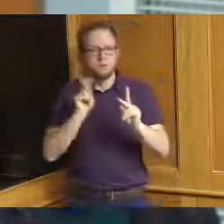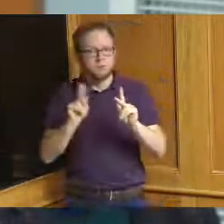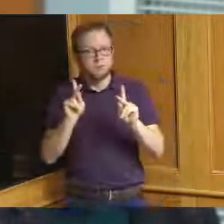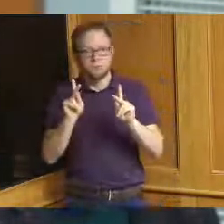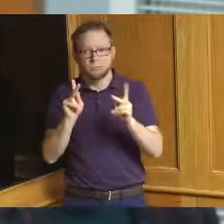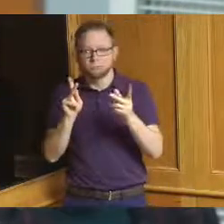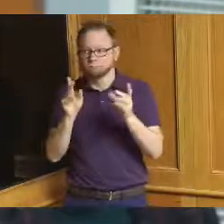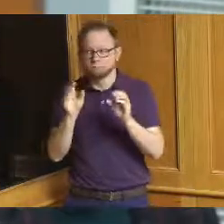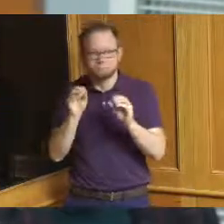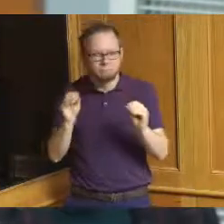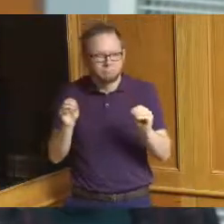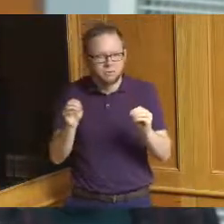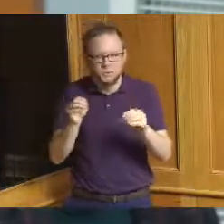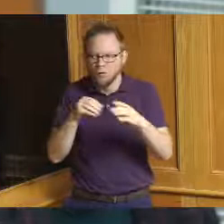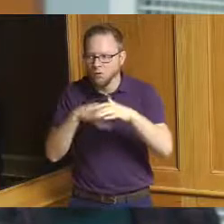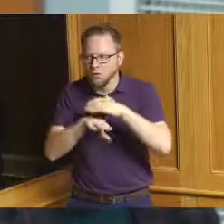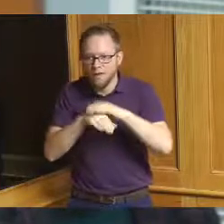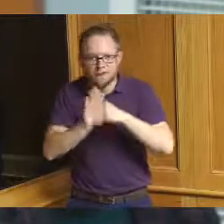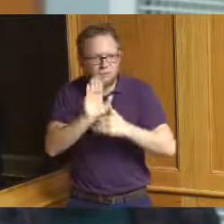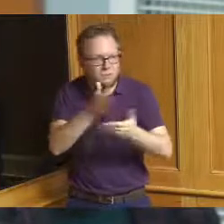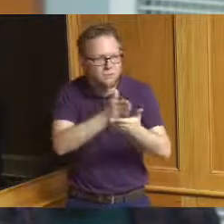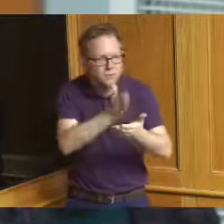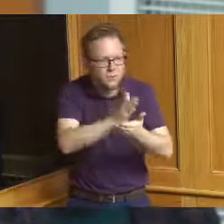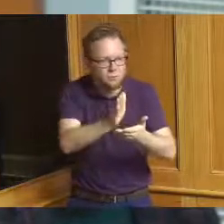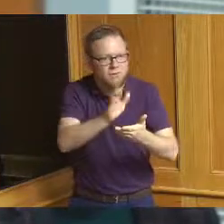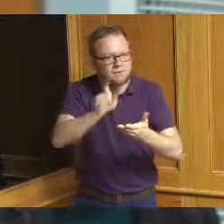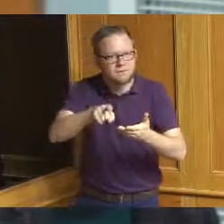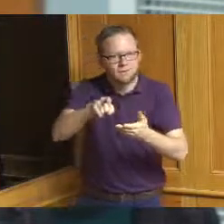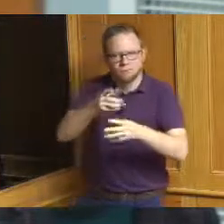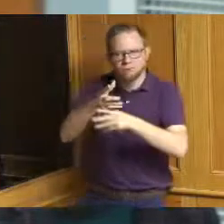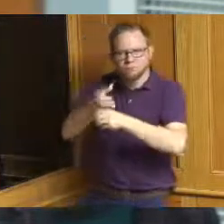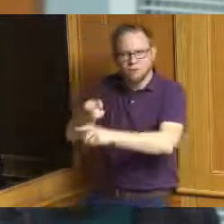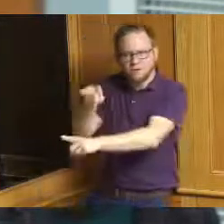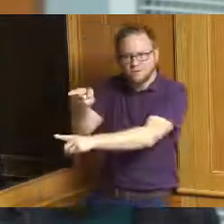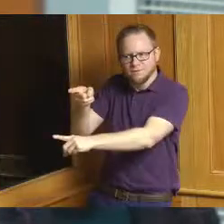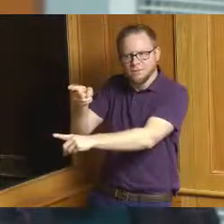actually believe that that is a fair place for them to go if they can have trust with it